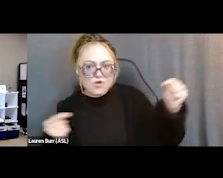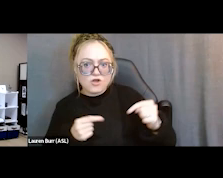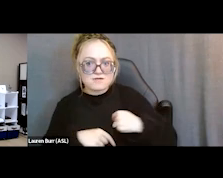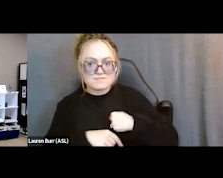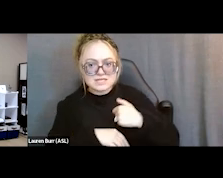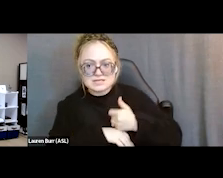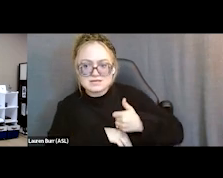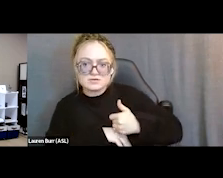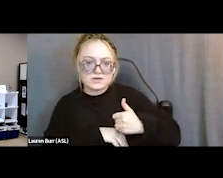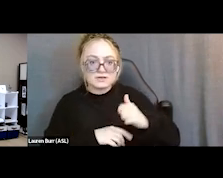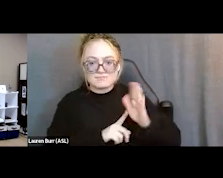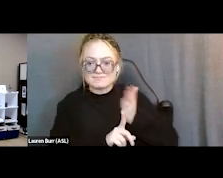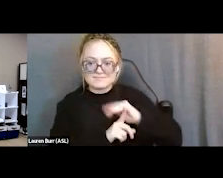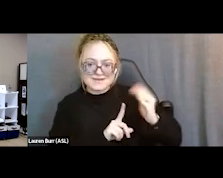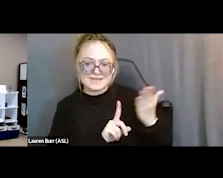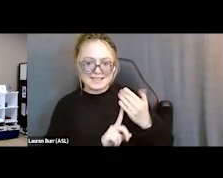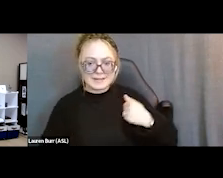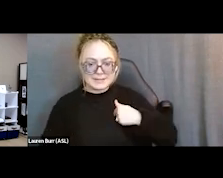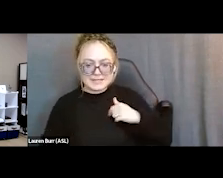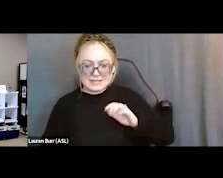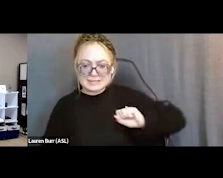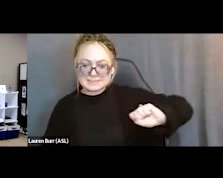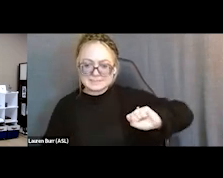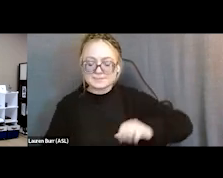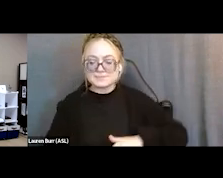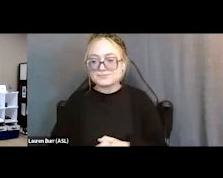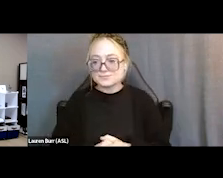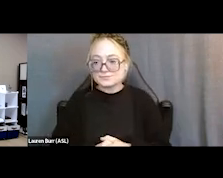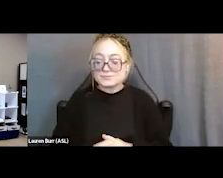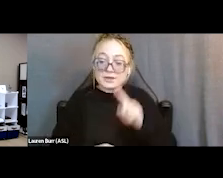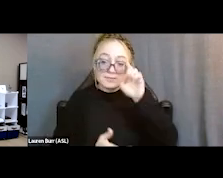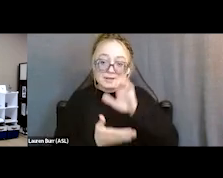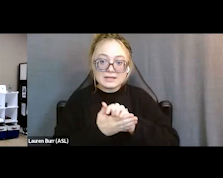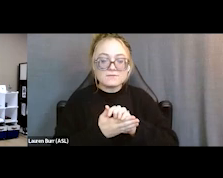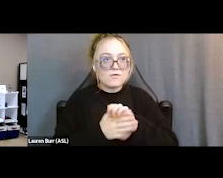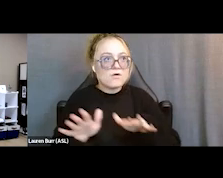them or their loved ones, believing that there's messages specifically for them